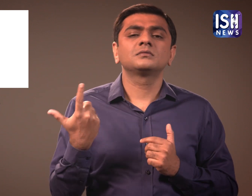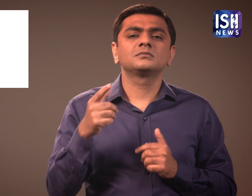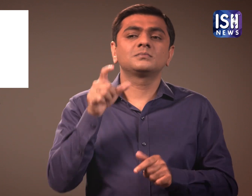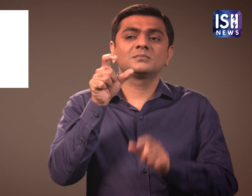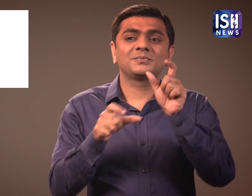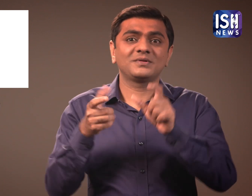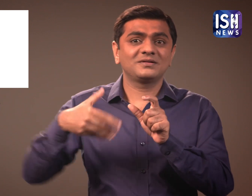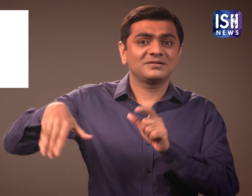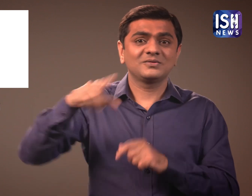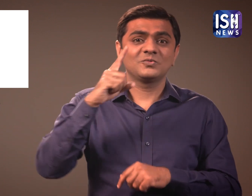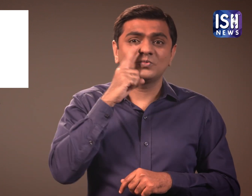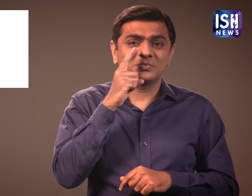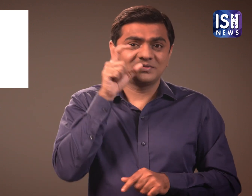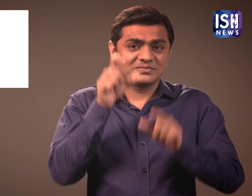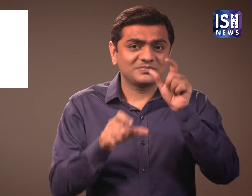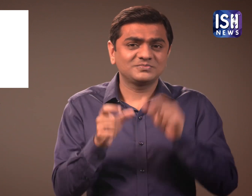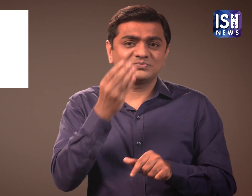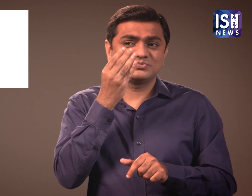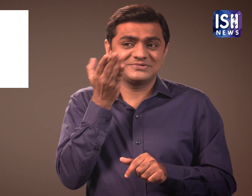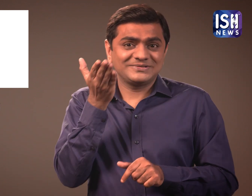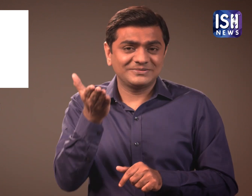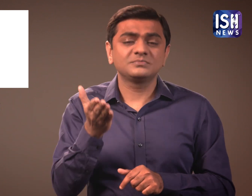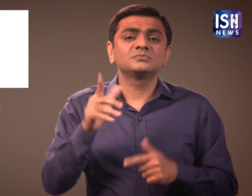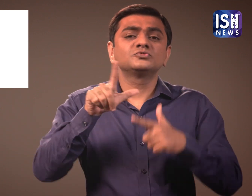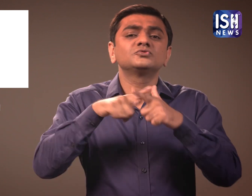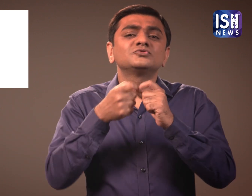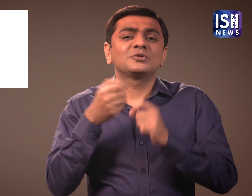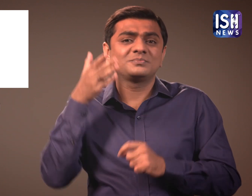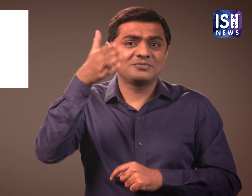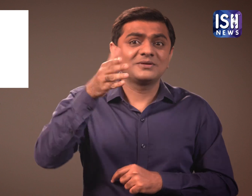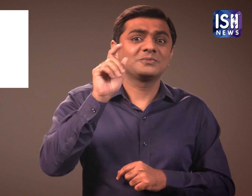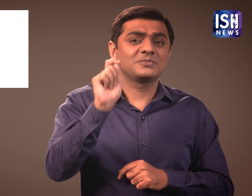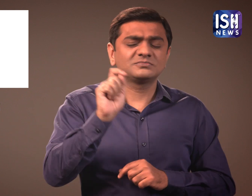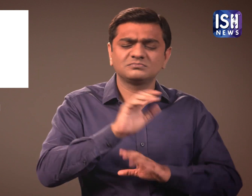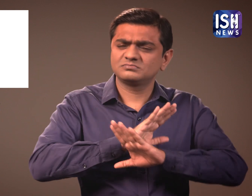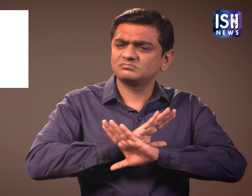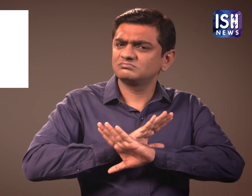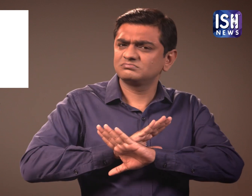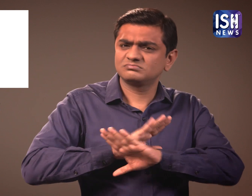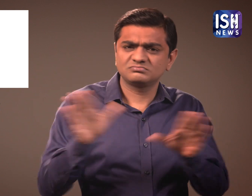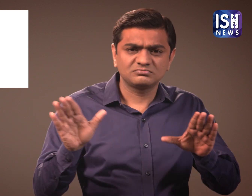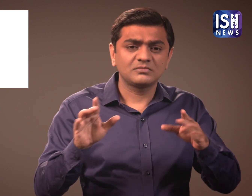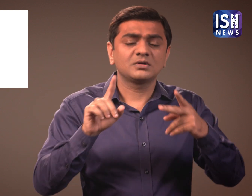They banned women from working,